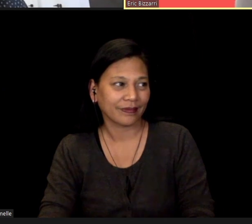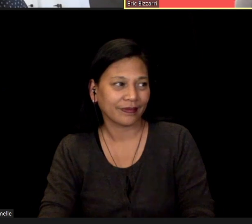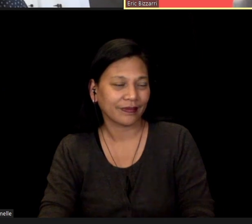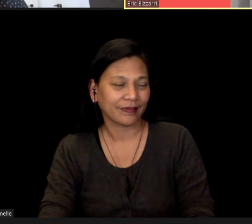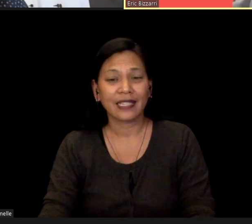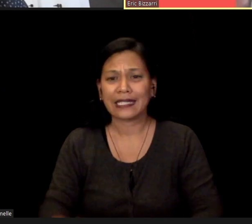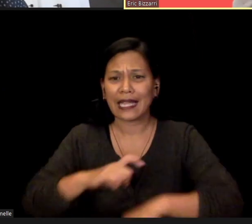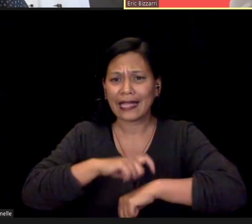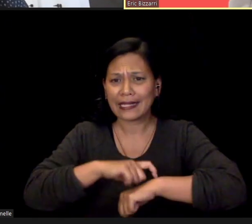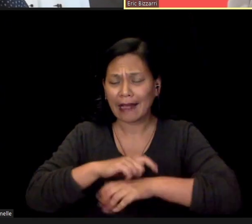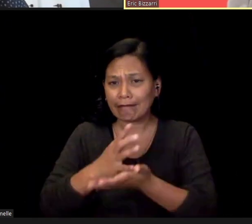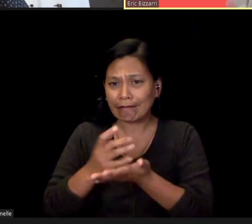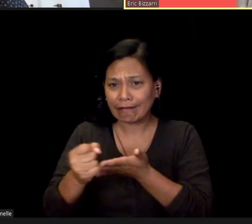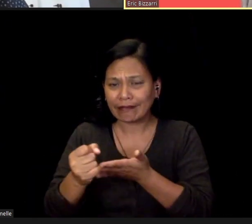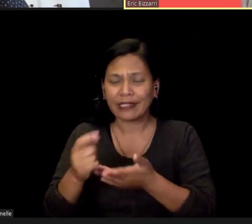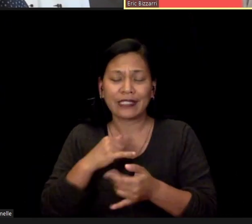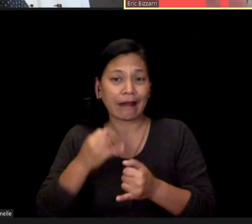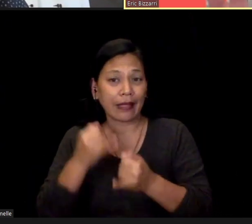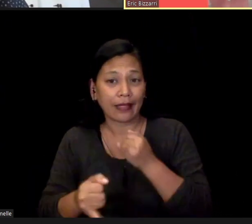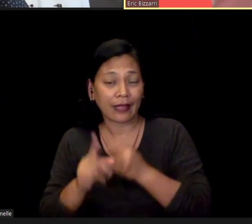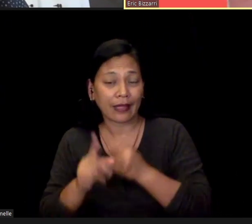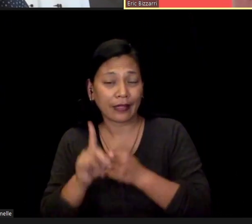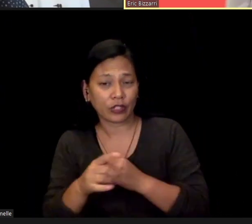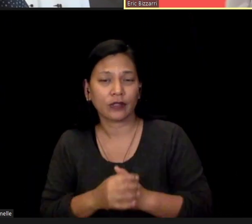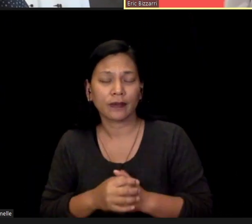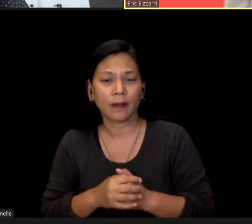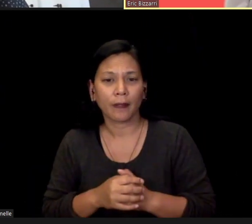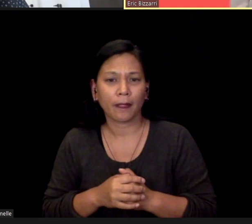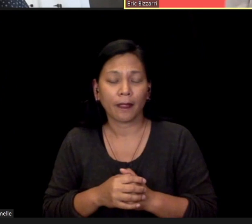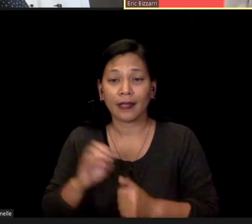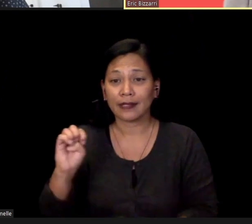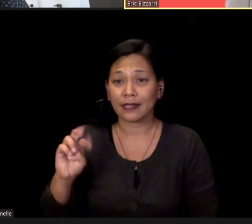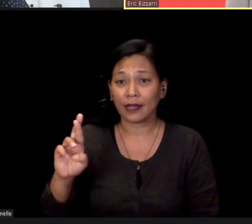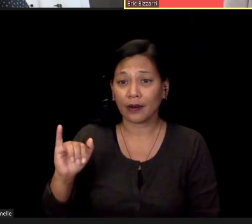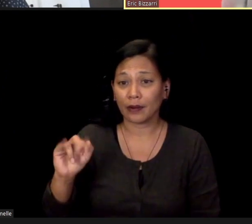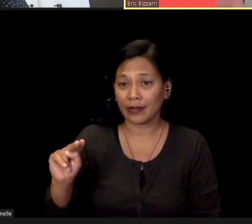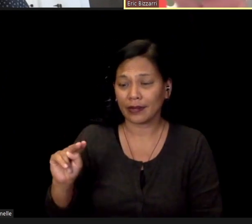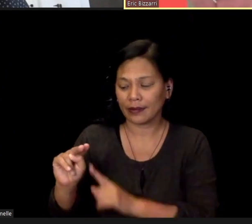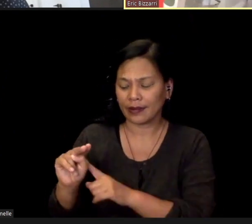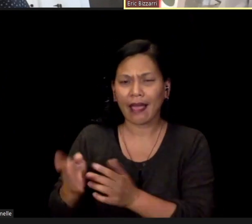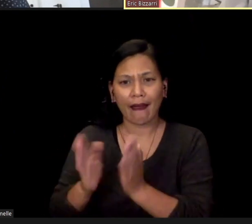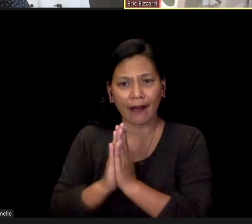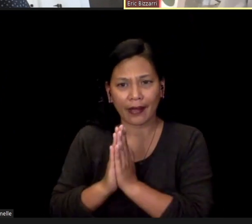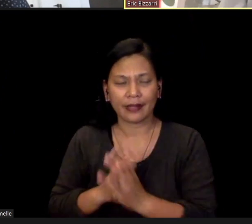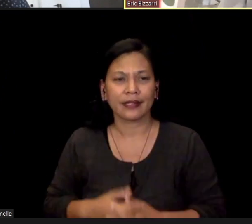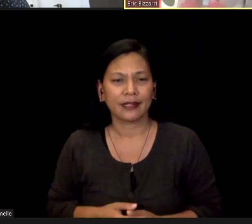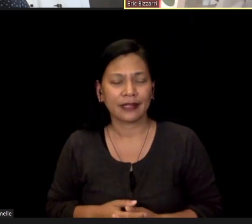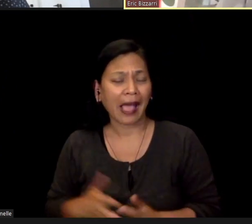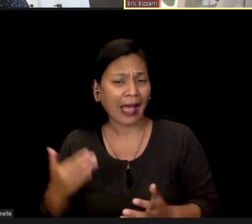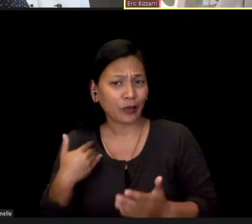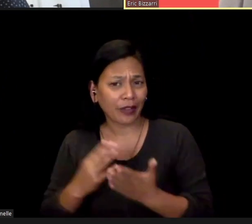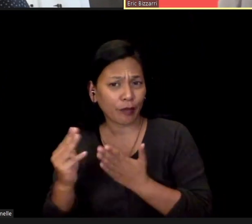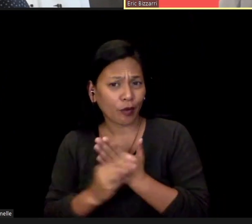Now, just our very last question, someone, Erin, they asked, are there programs for a script development?